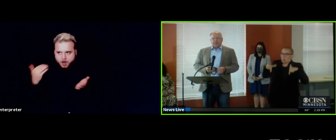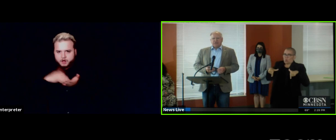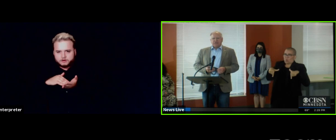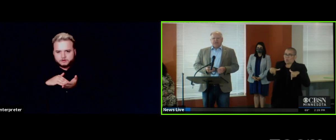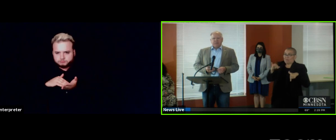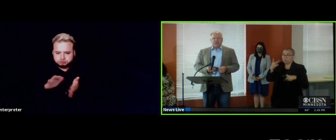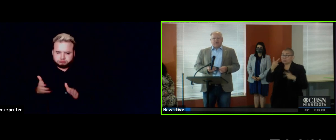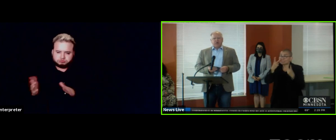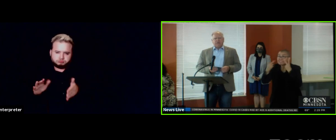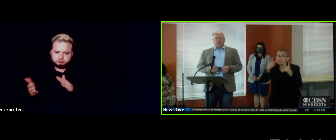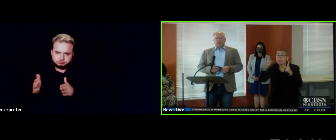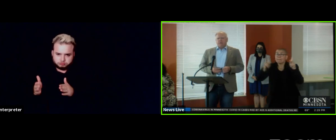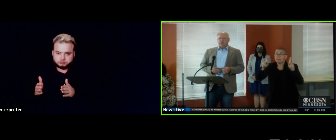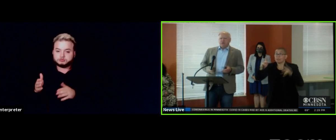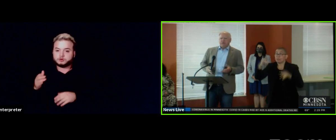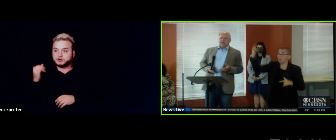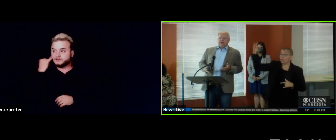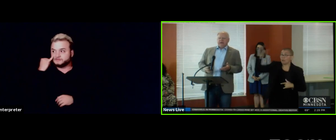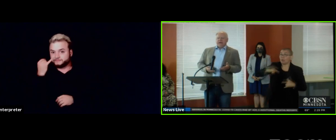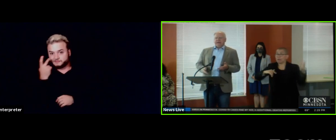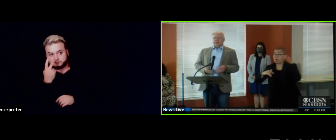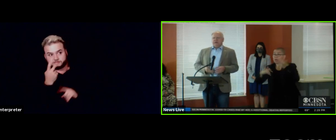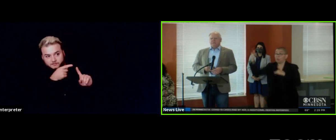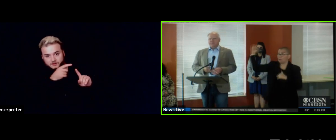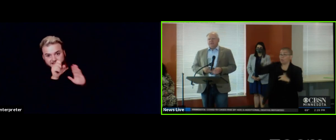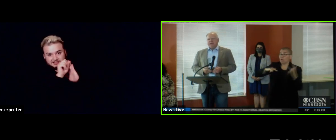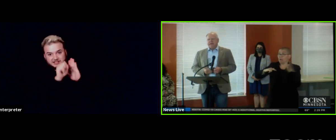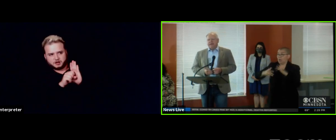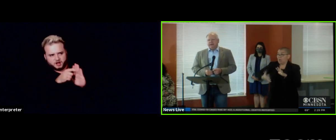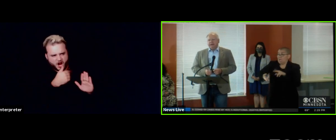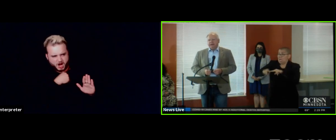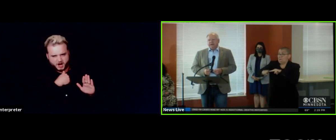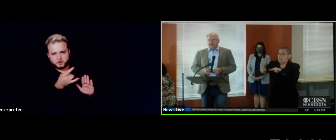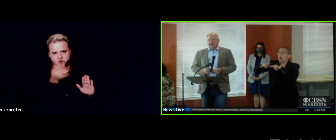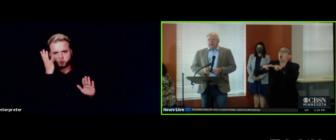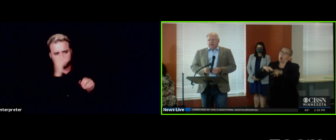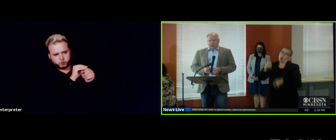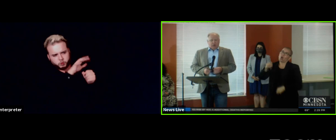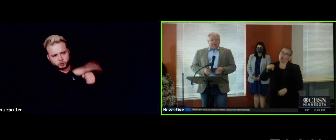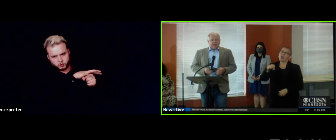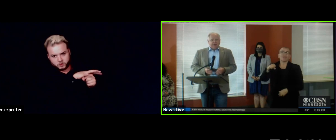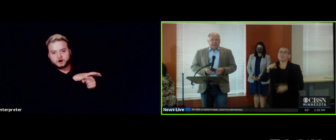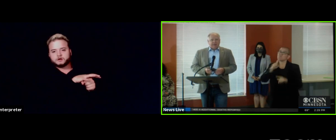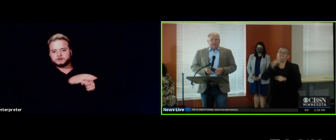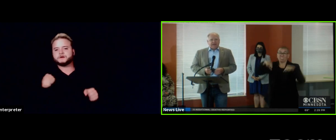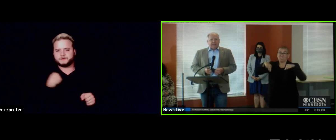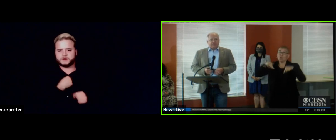seeing most of ours through community transmission that we're having a bit of a time to track